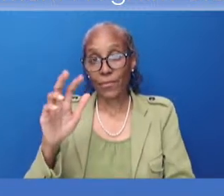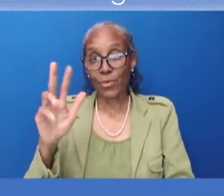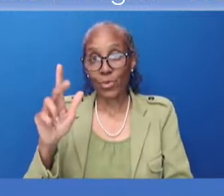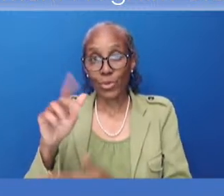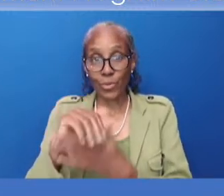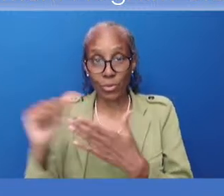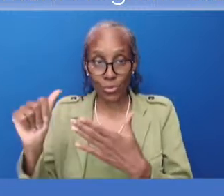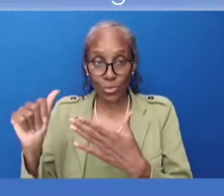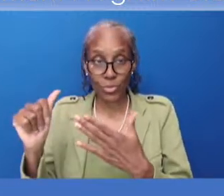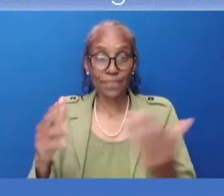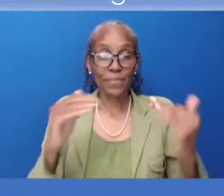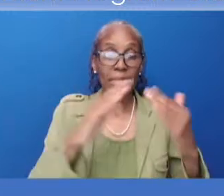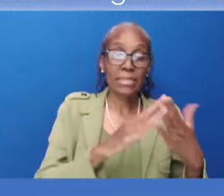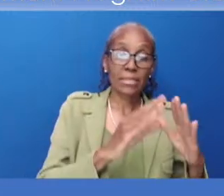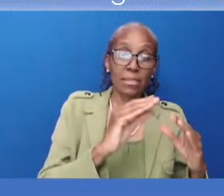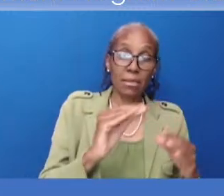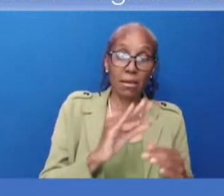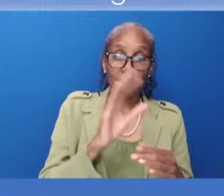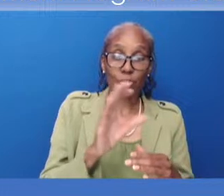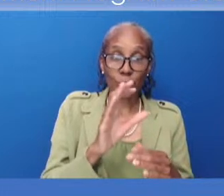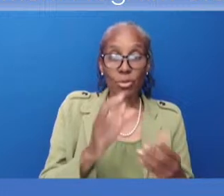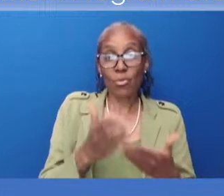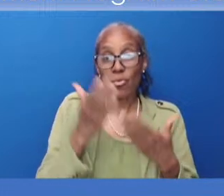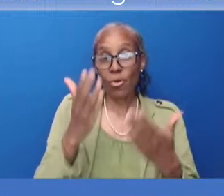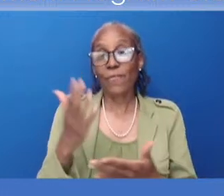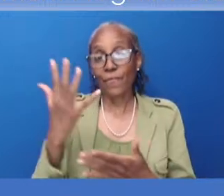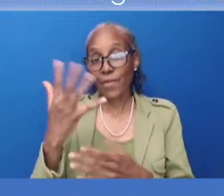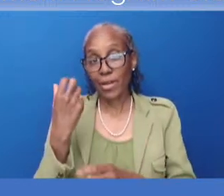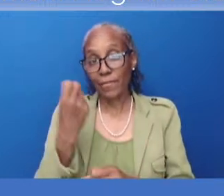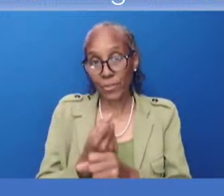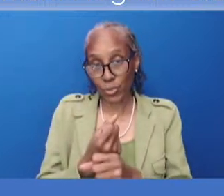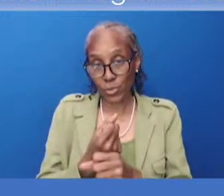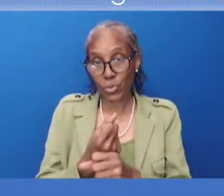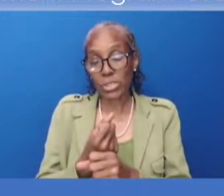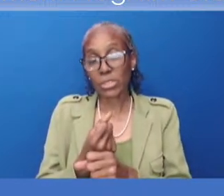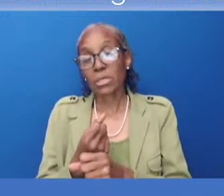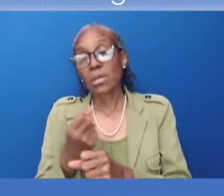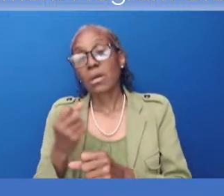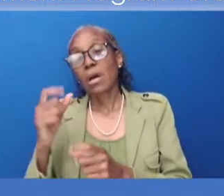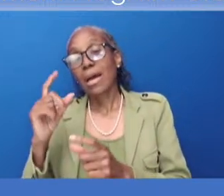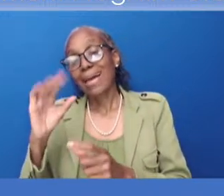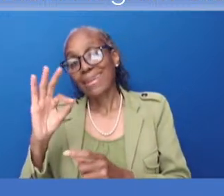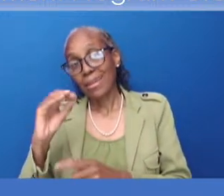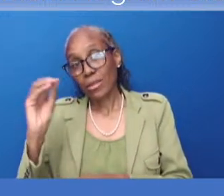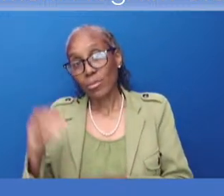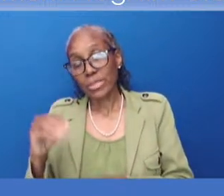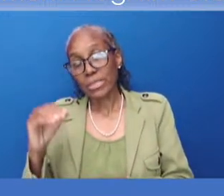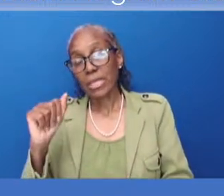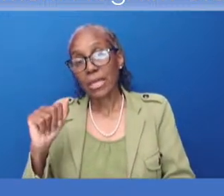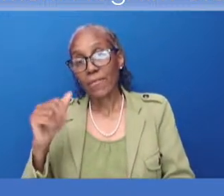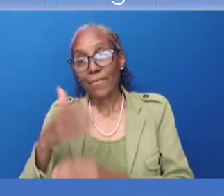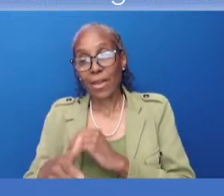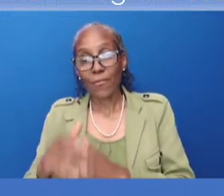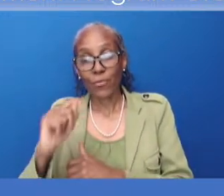TAXES THEY WOULD PAY FOR AN AMOUNT OF $353,523.